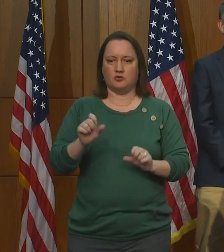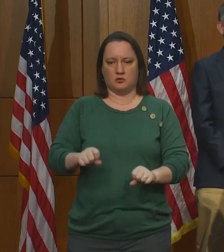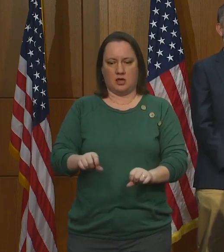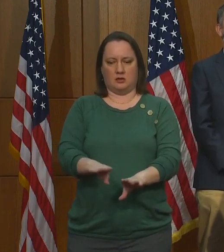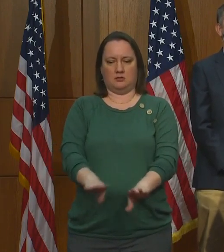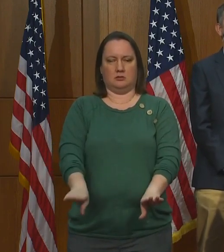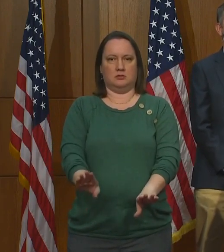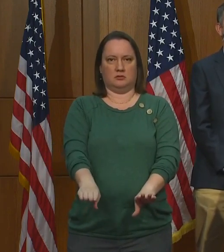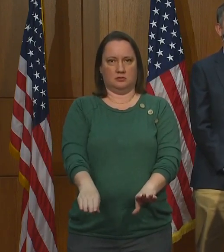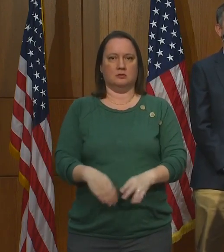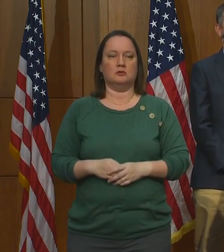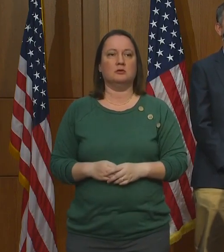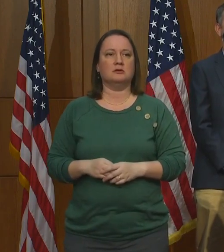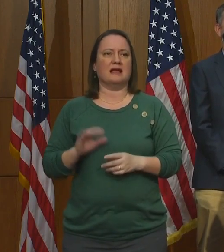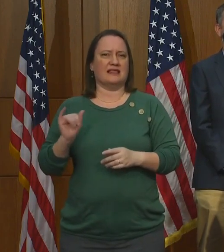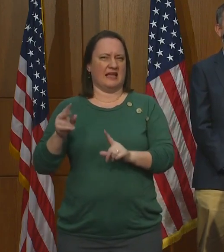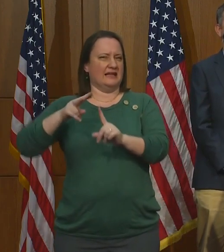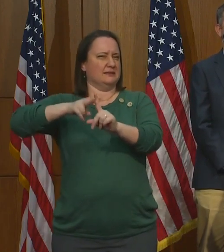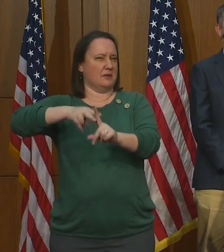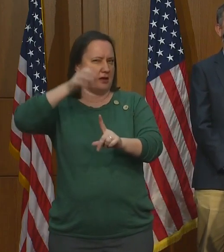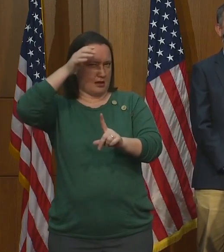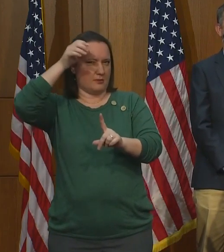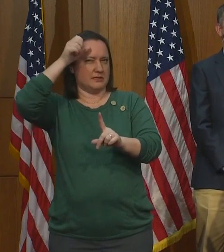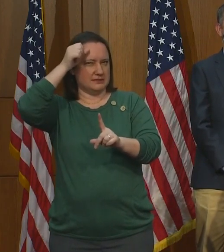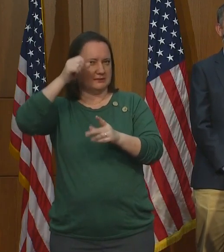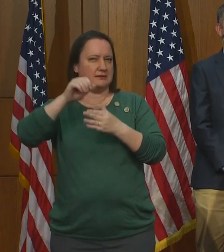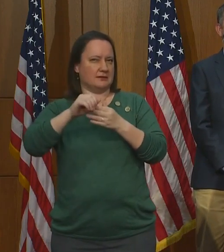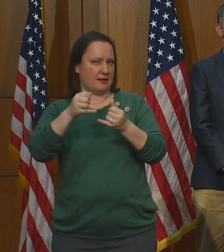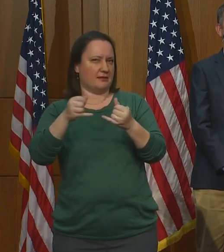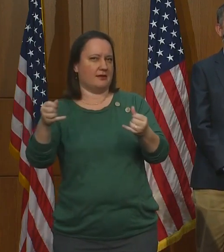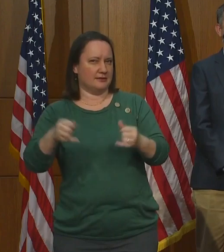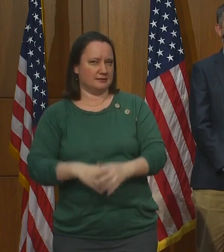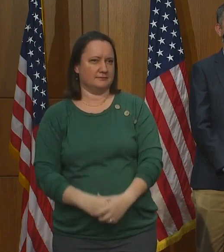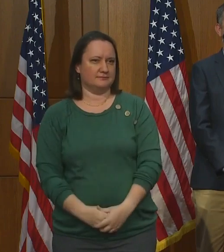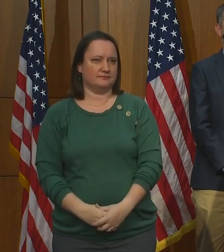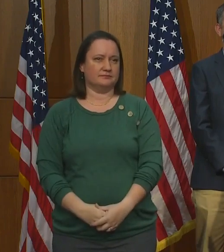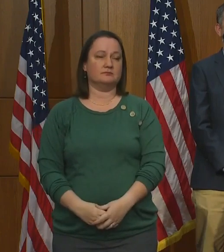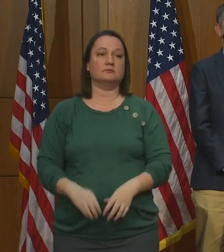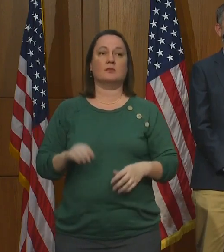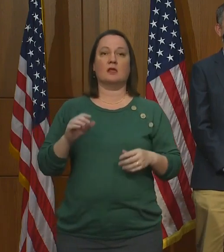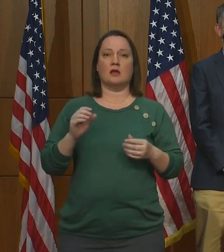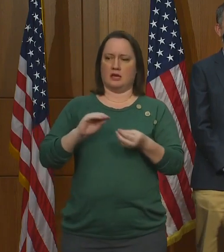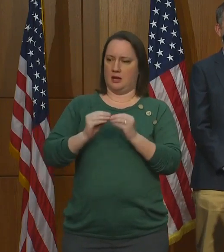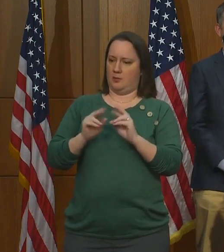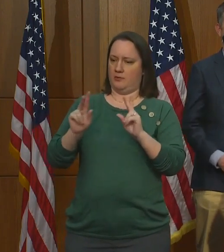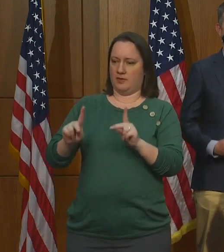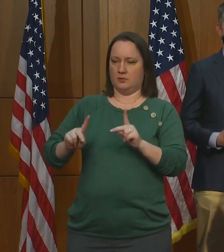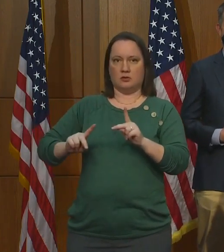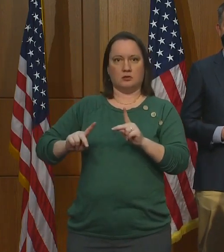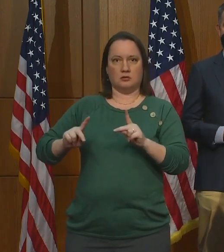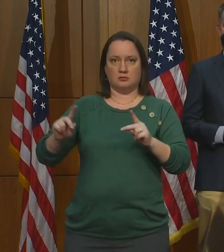PICKING UP THE BALL AND THROWN IT STARTED AND SO. THAT'S KIND OF APPLIED SOME OF THE COMMON